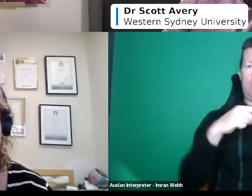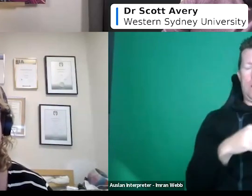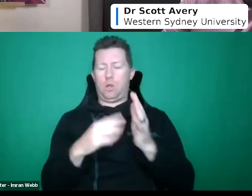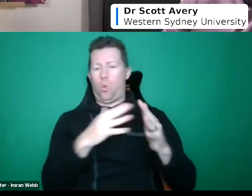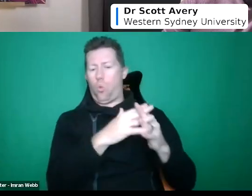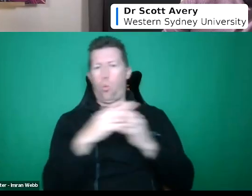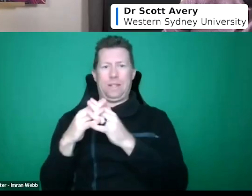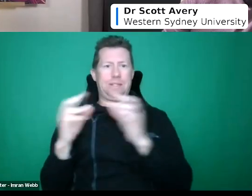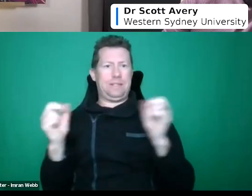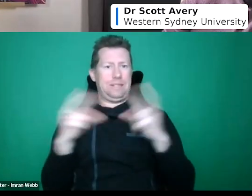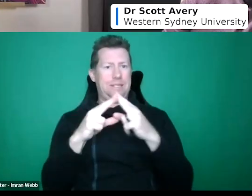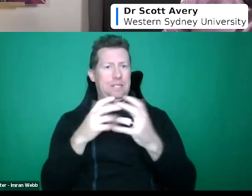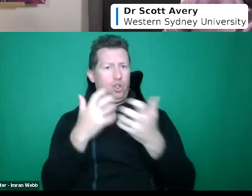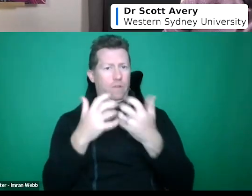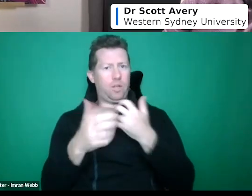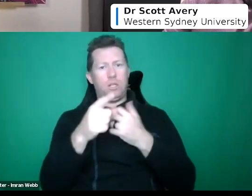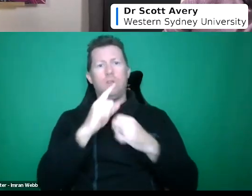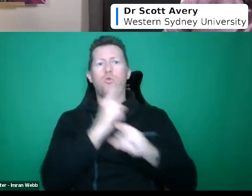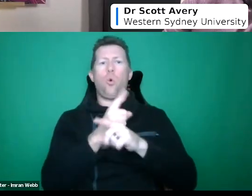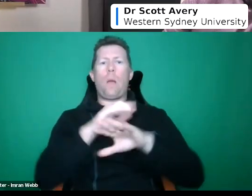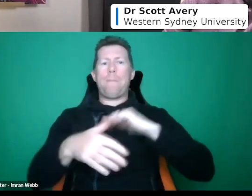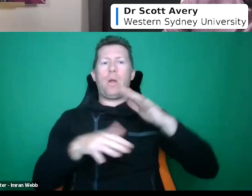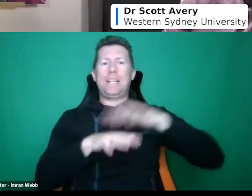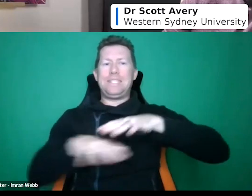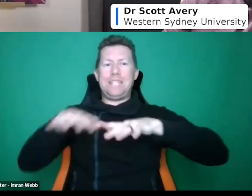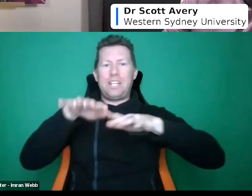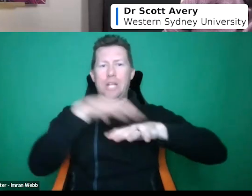Scott will talk about intersectionality in the context of the data asset